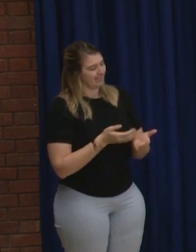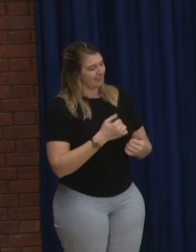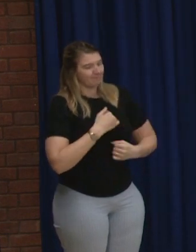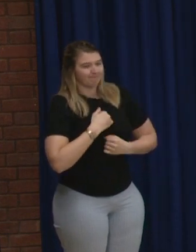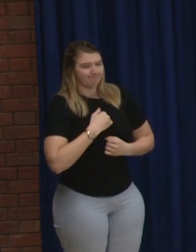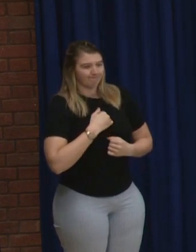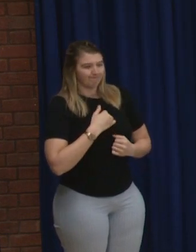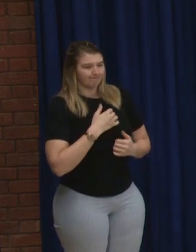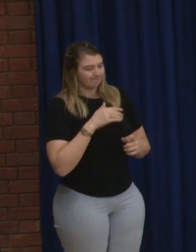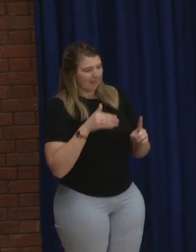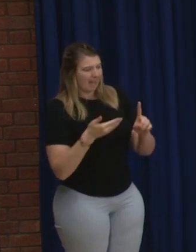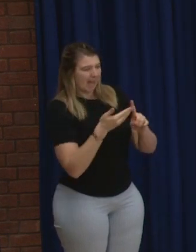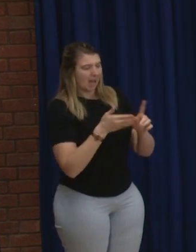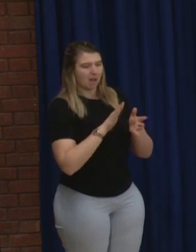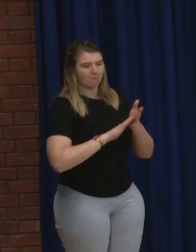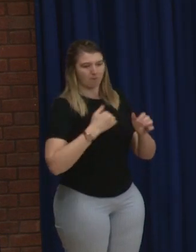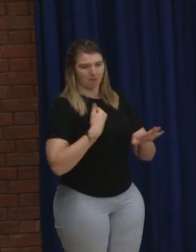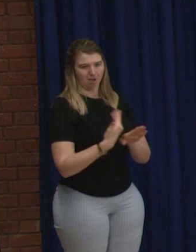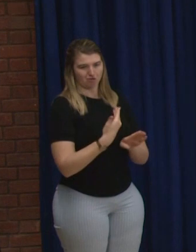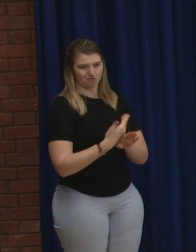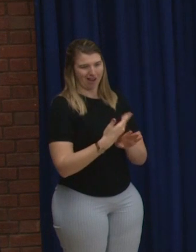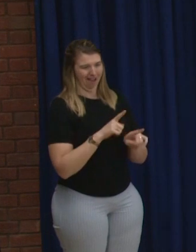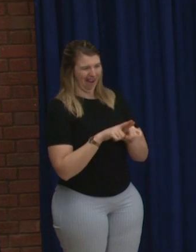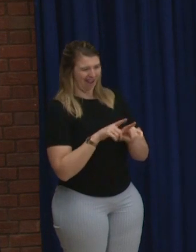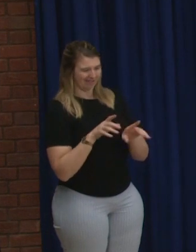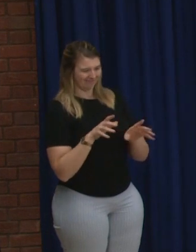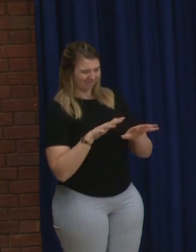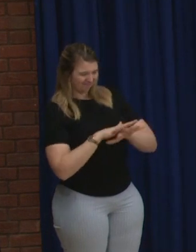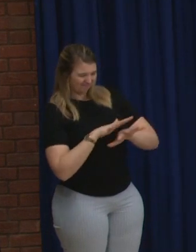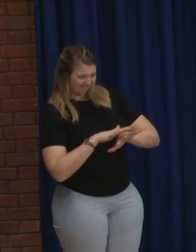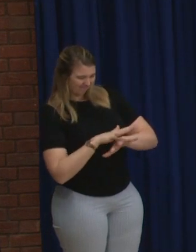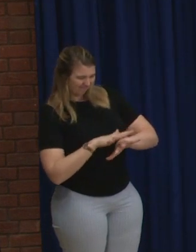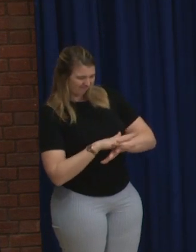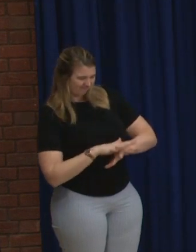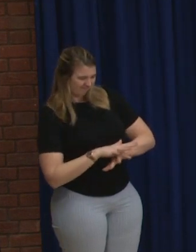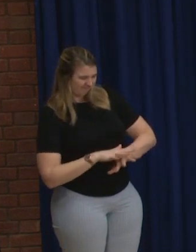patchwork career or a portfolio career where I've been in numerous different situations where I've